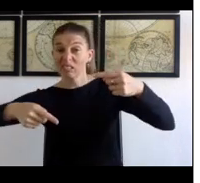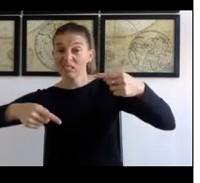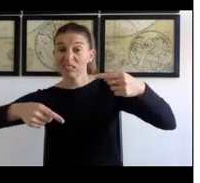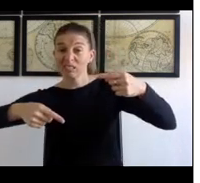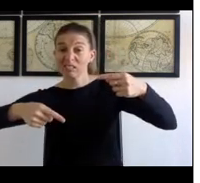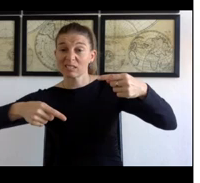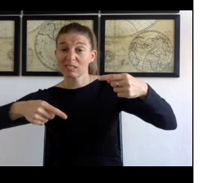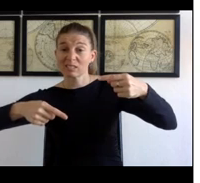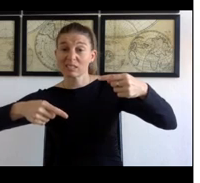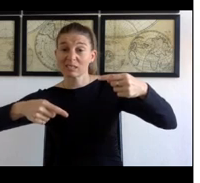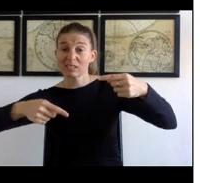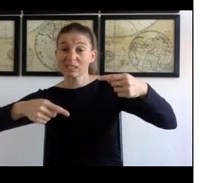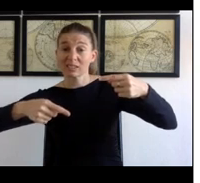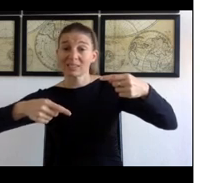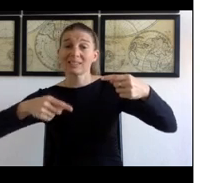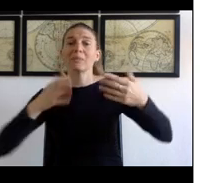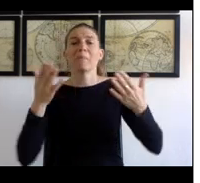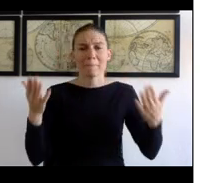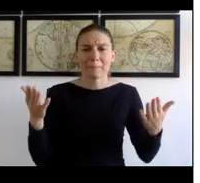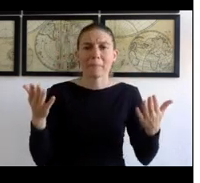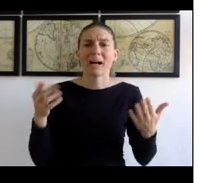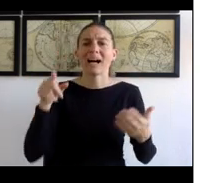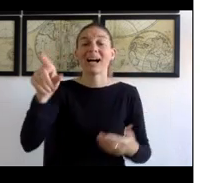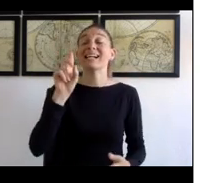because we as leaders of DPOs we aren't statisticians.